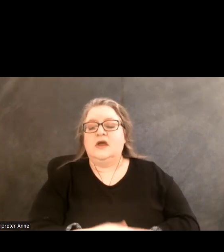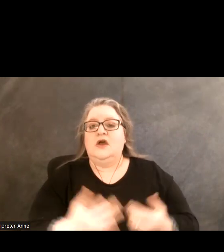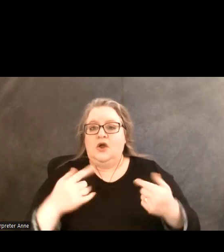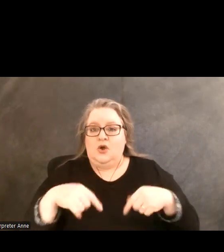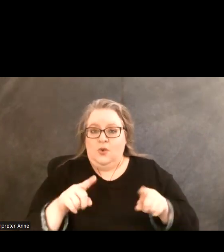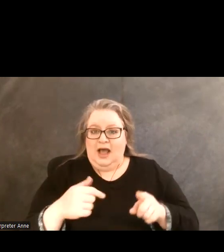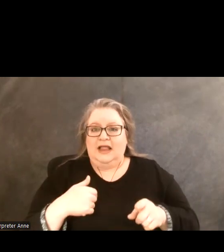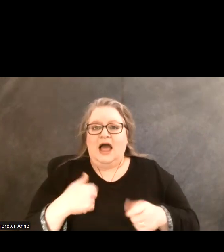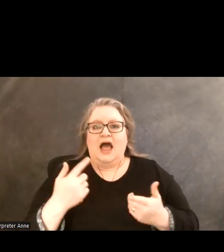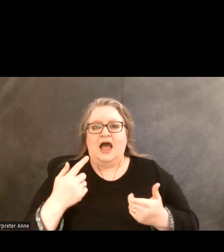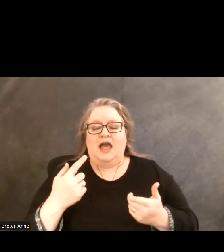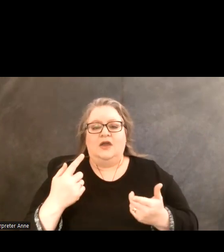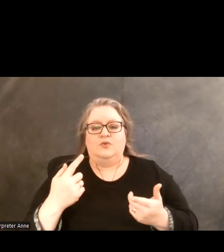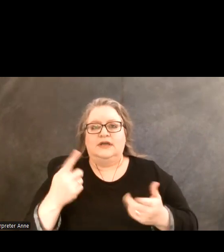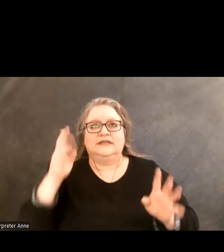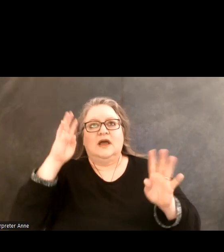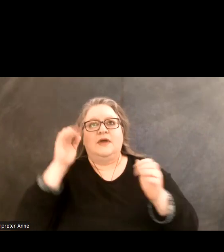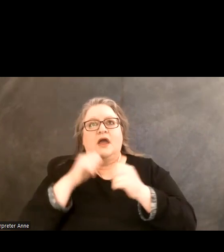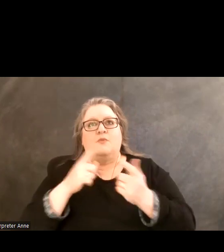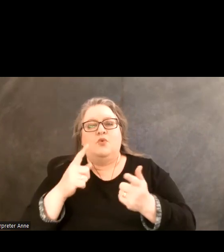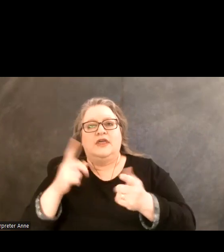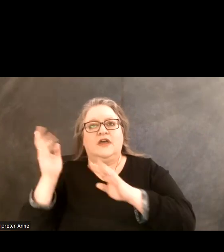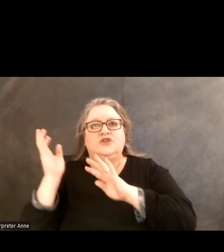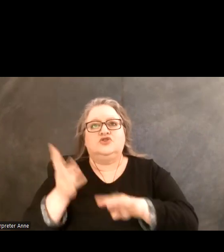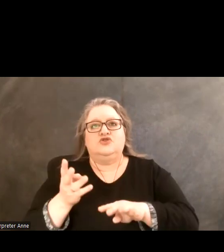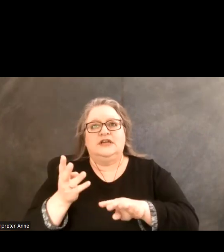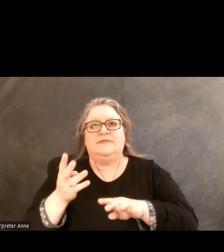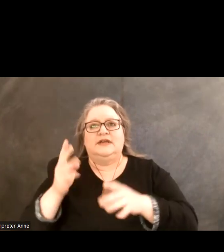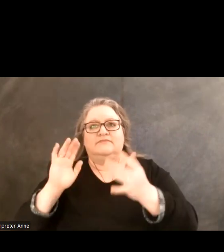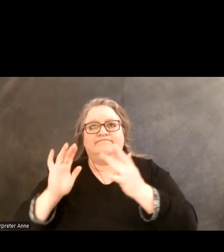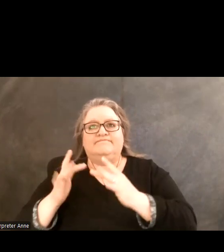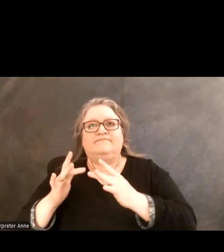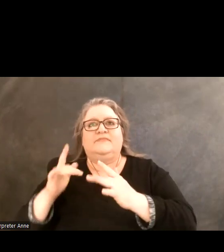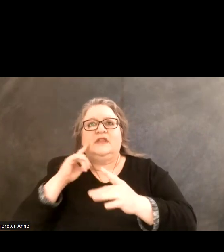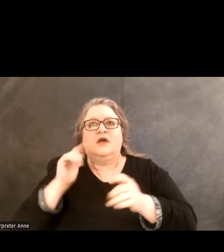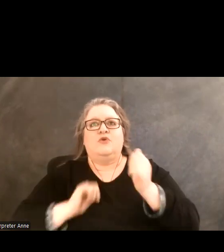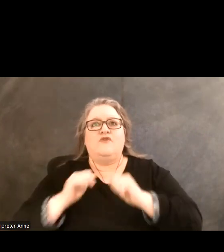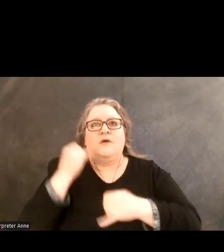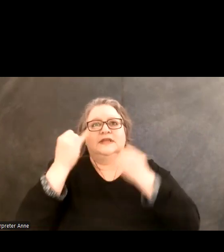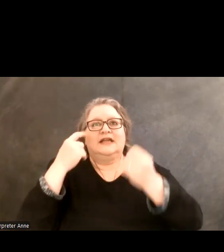streaming performance idea, I also stopped to think: Who does